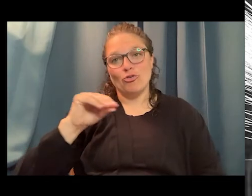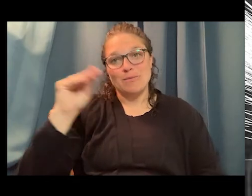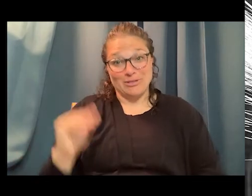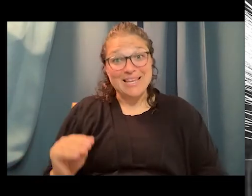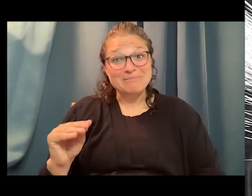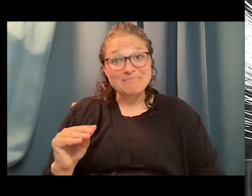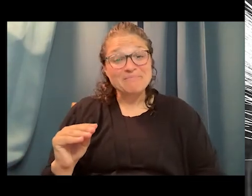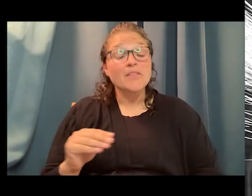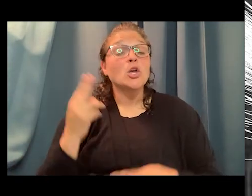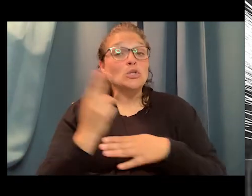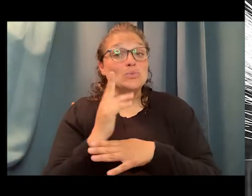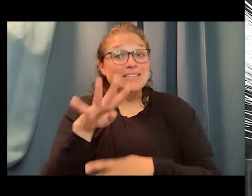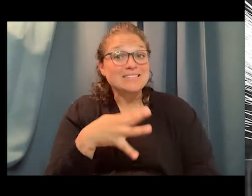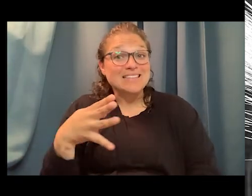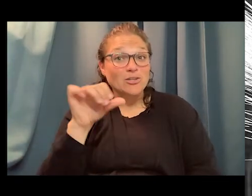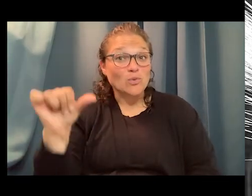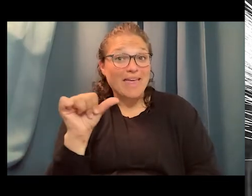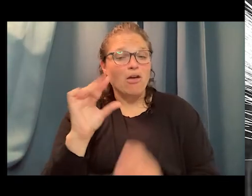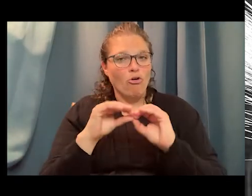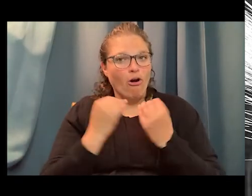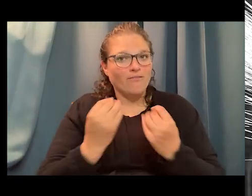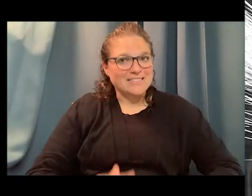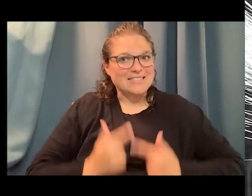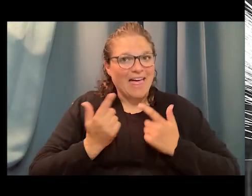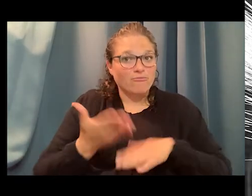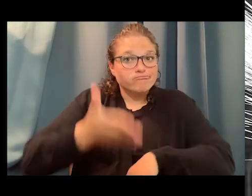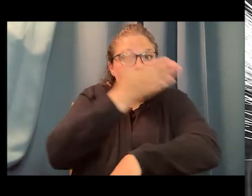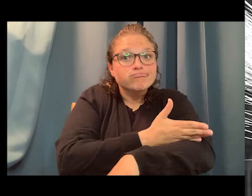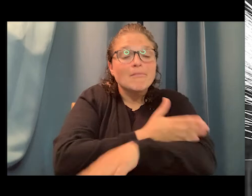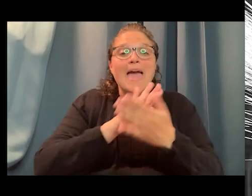When you use Schedule-A, office life gets better and safer.